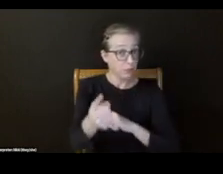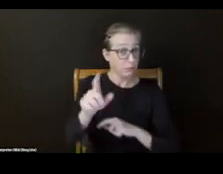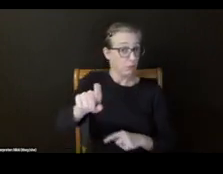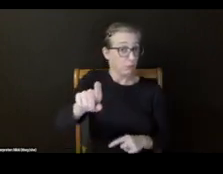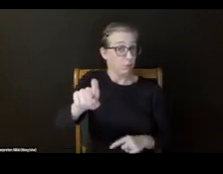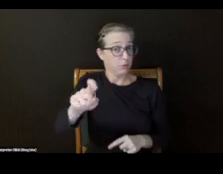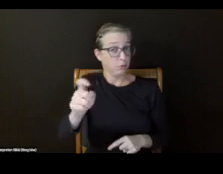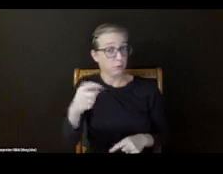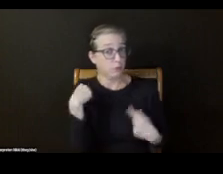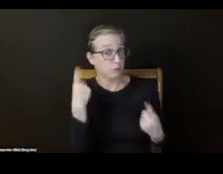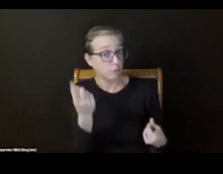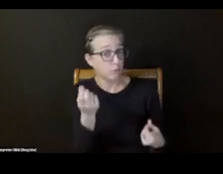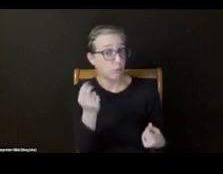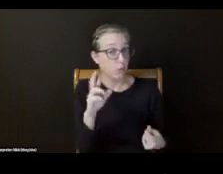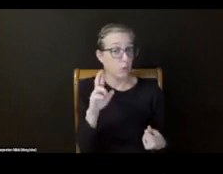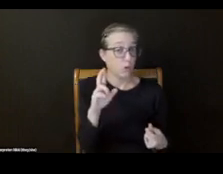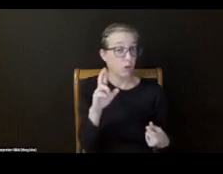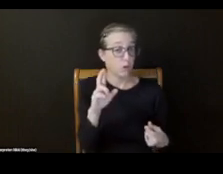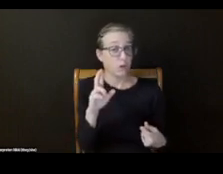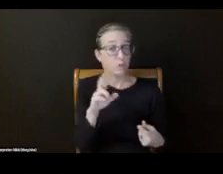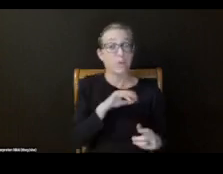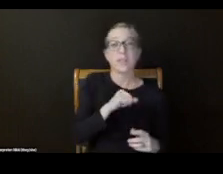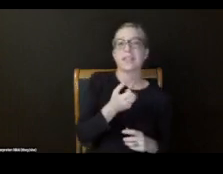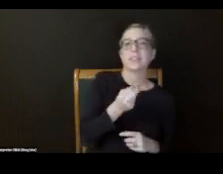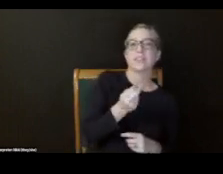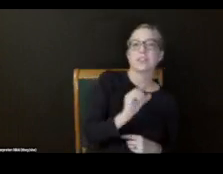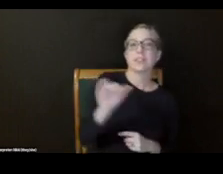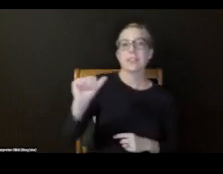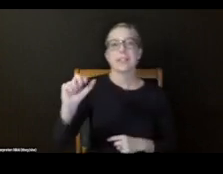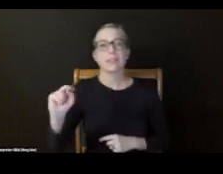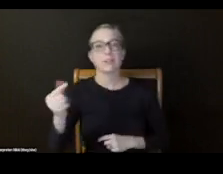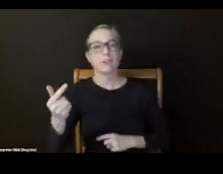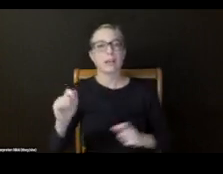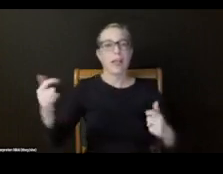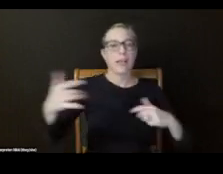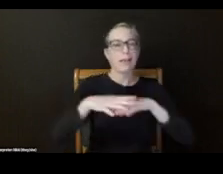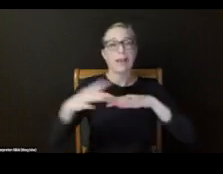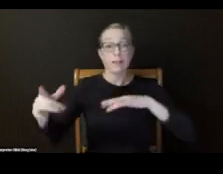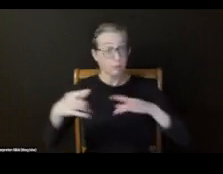So, as do you want to start?